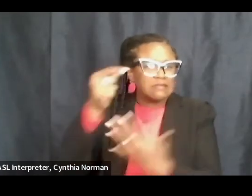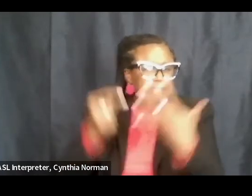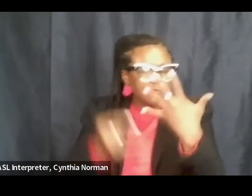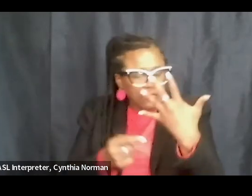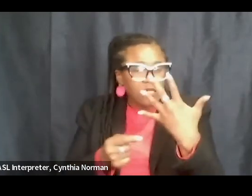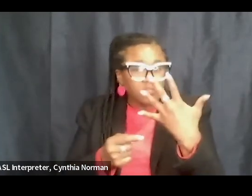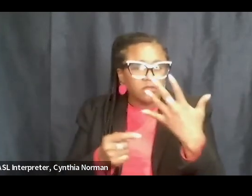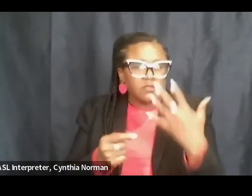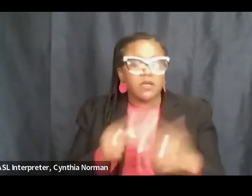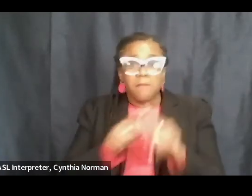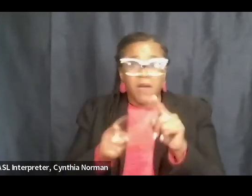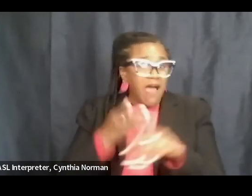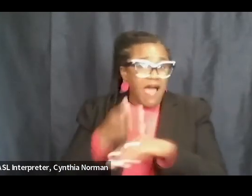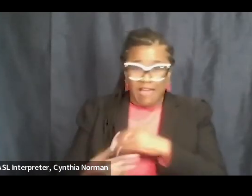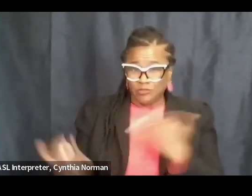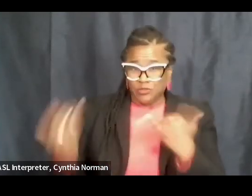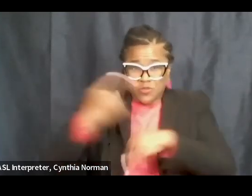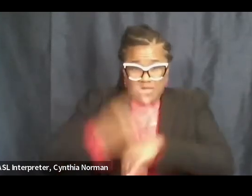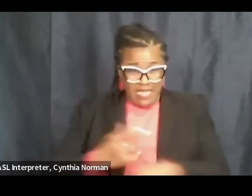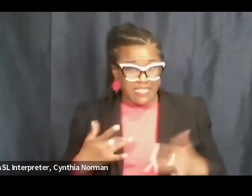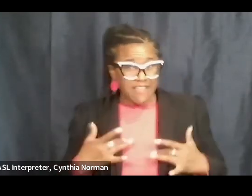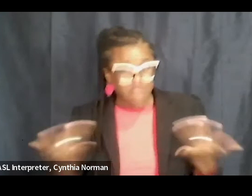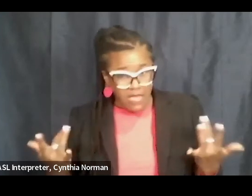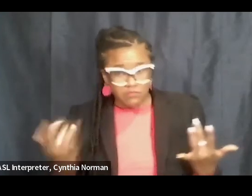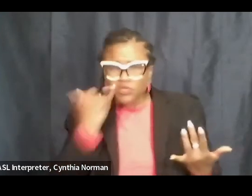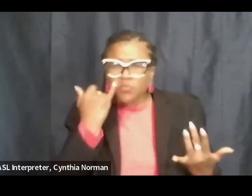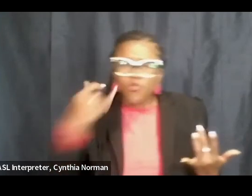But after today's event, if you have any questions or would like to